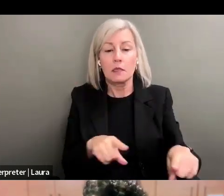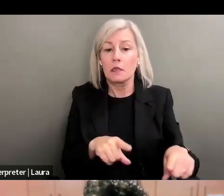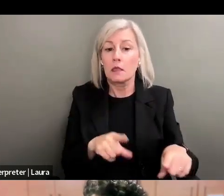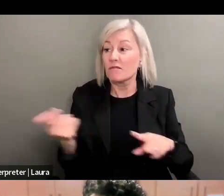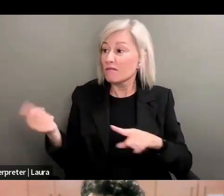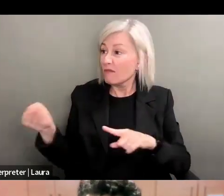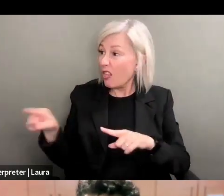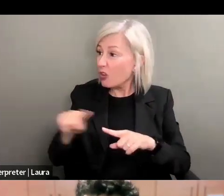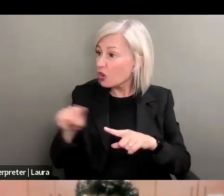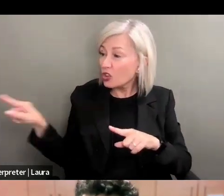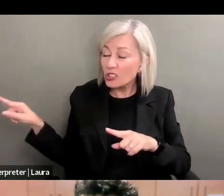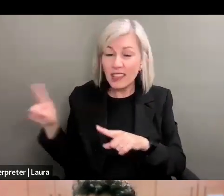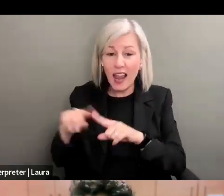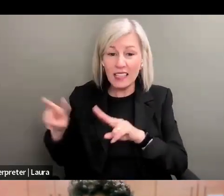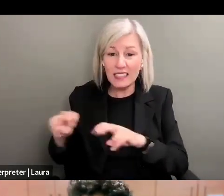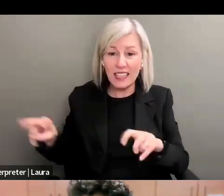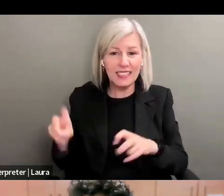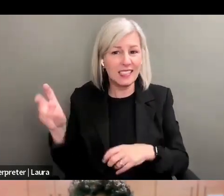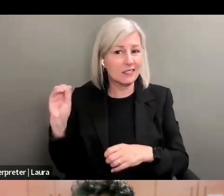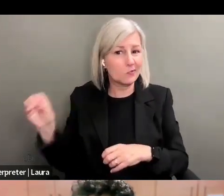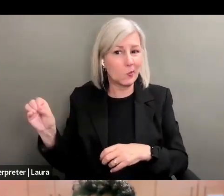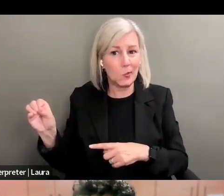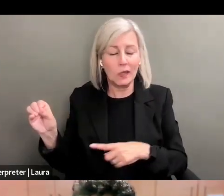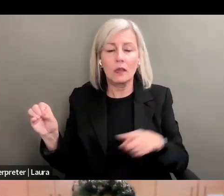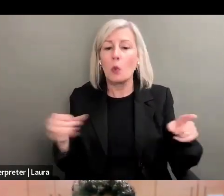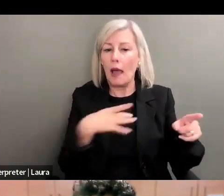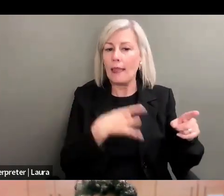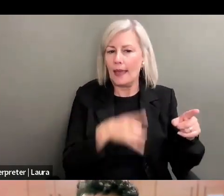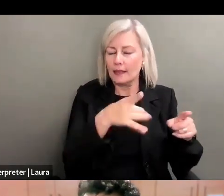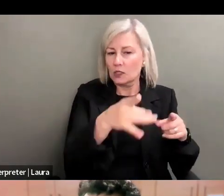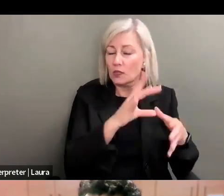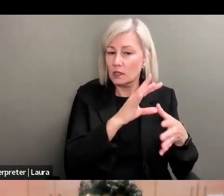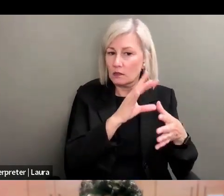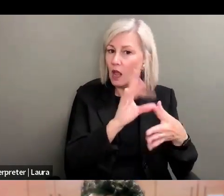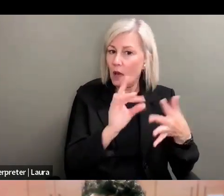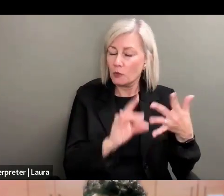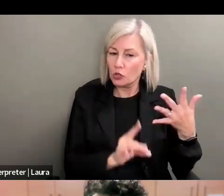So, I really liked seeing that this measure was available because I think it's an area